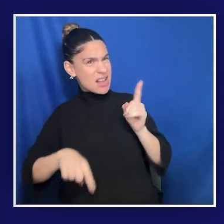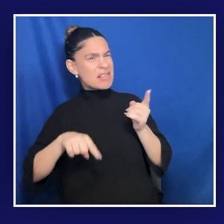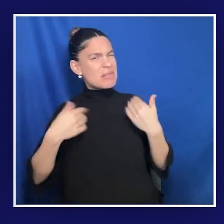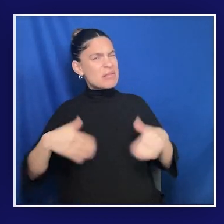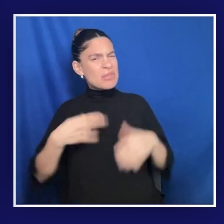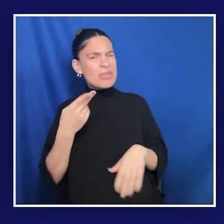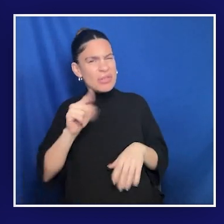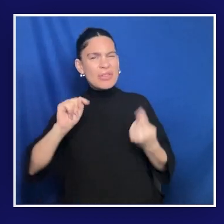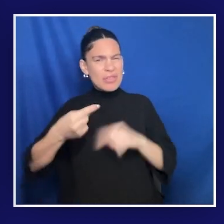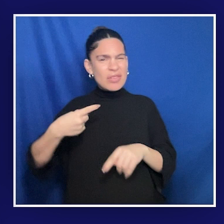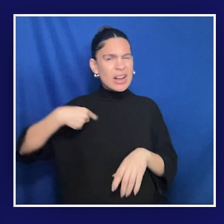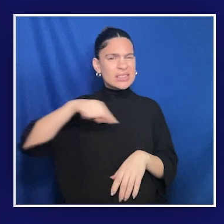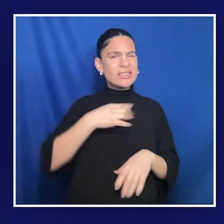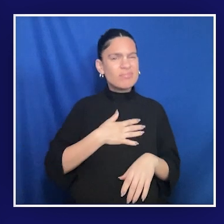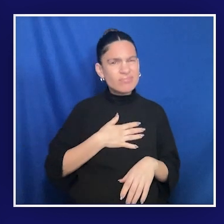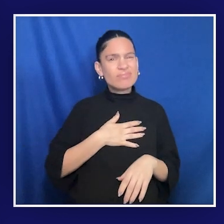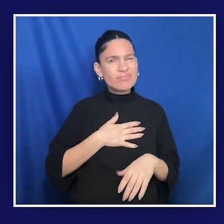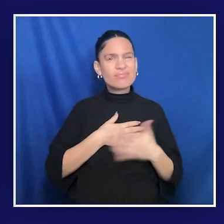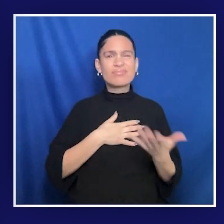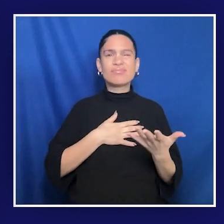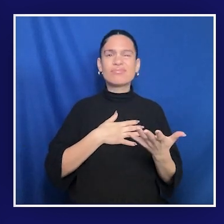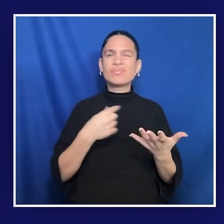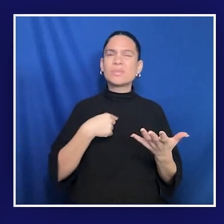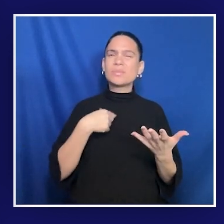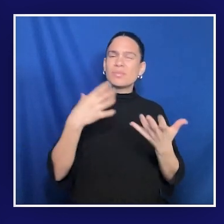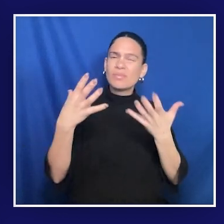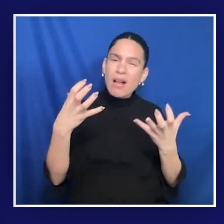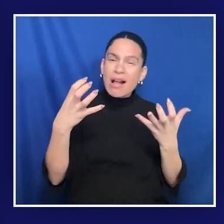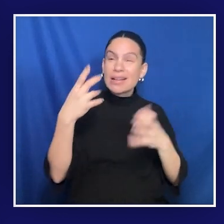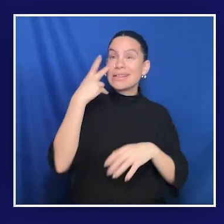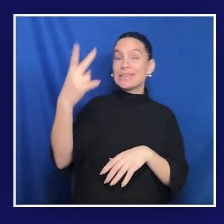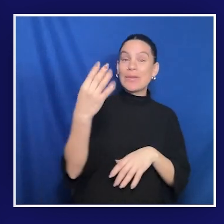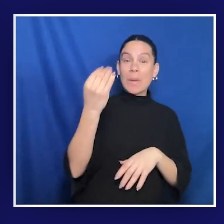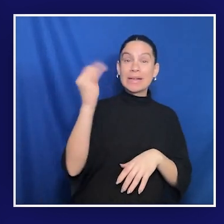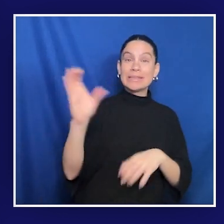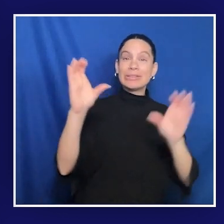and we can't be accepted and it just hurts us. [Audio Description]